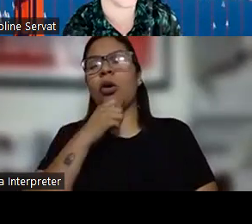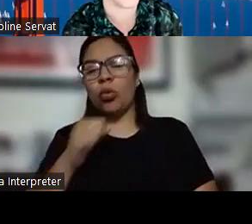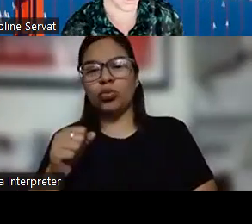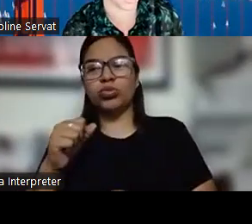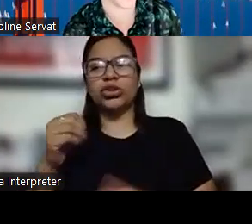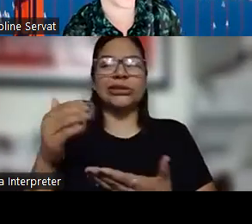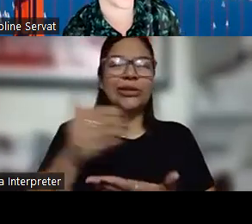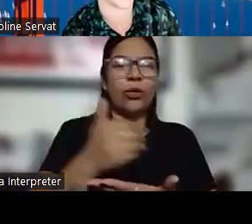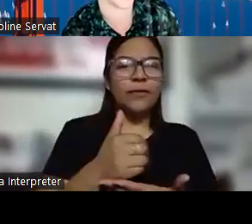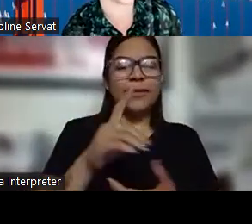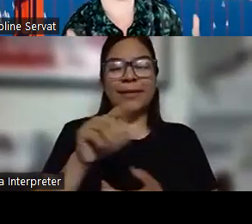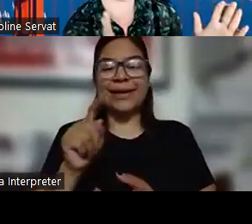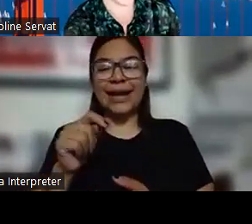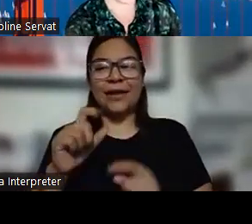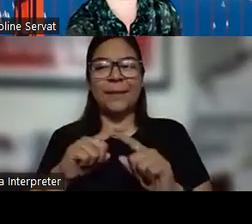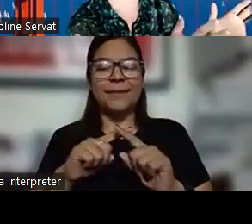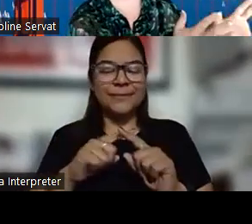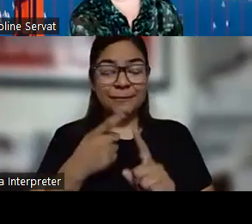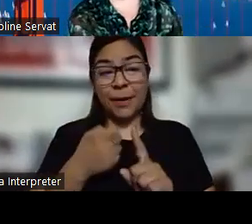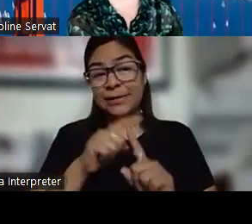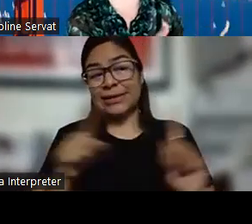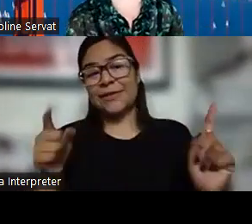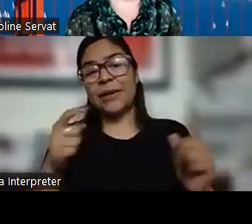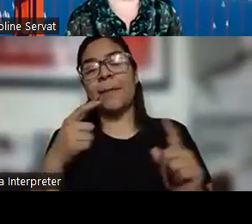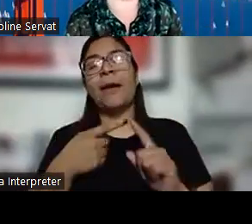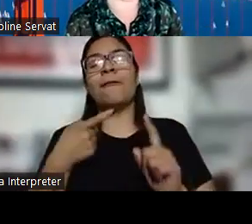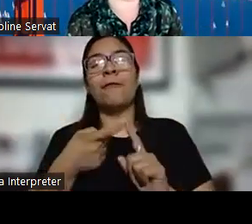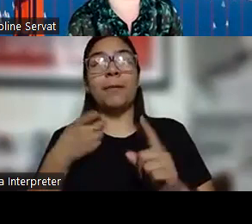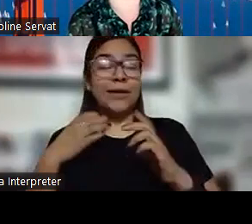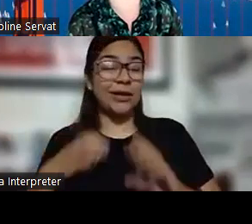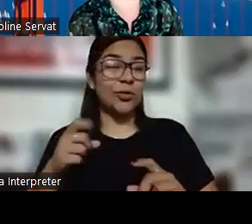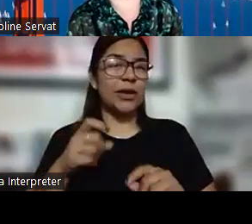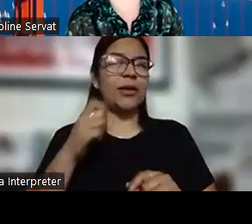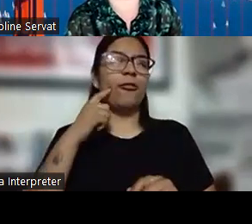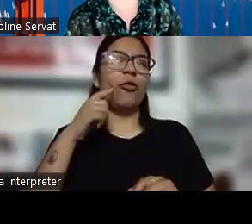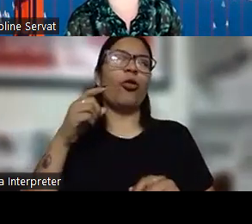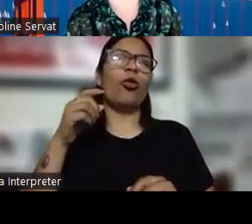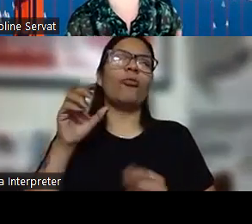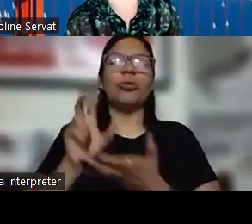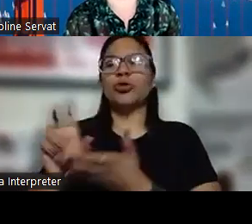from multiple systems to enhance both the consumer and core partner experience and enable a holistic